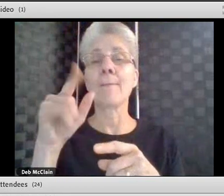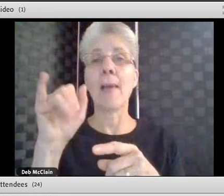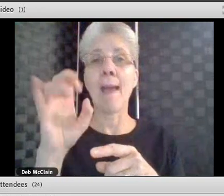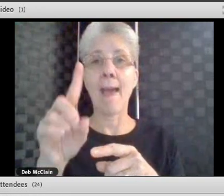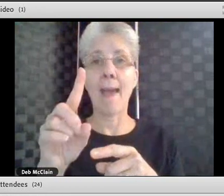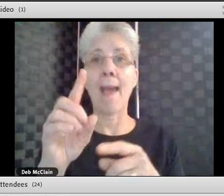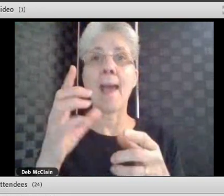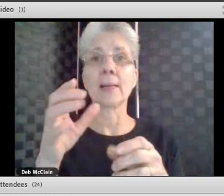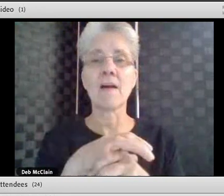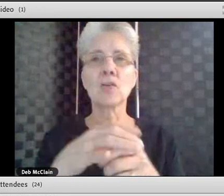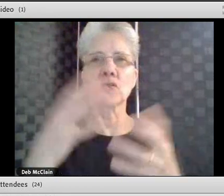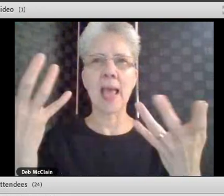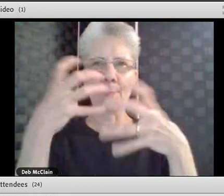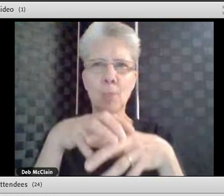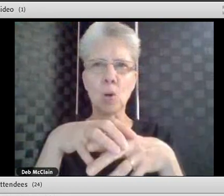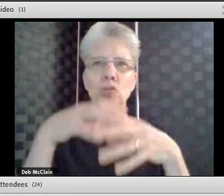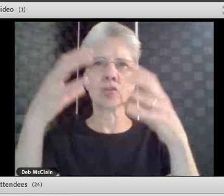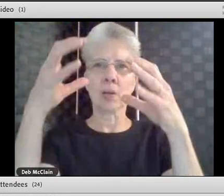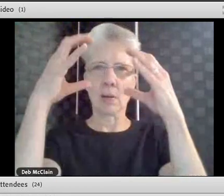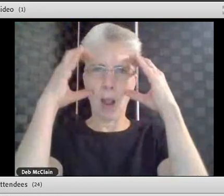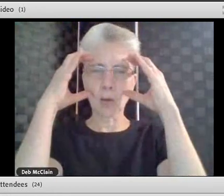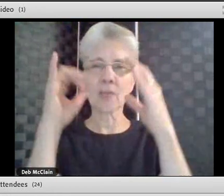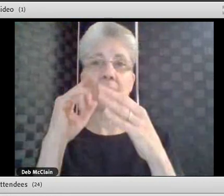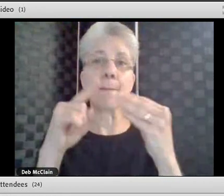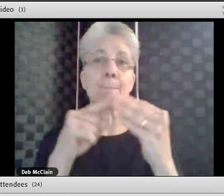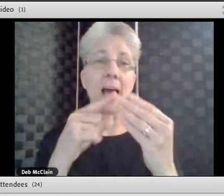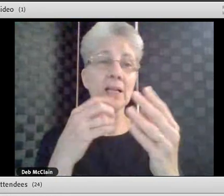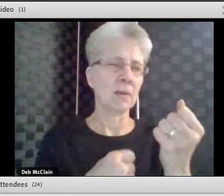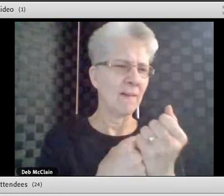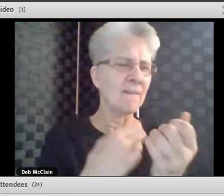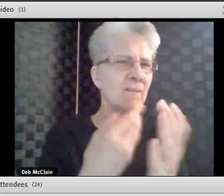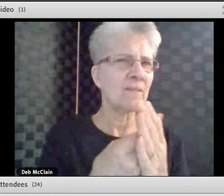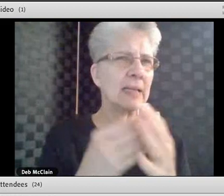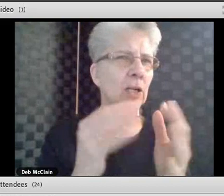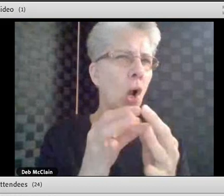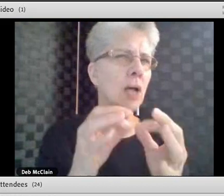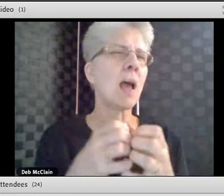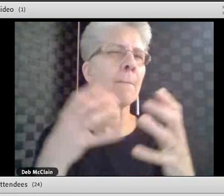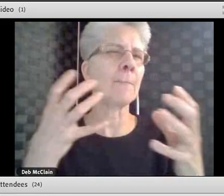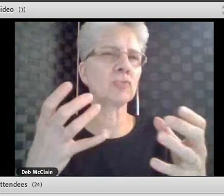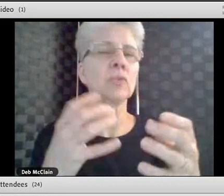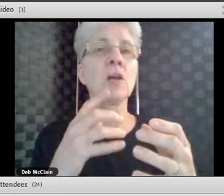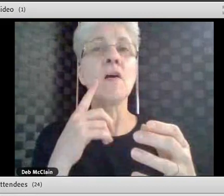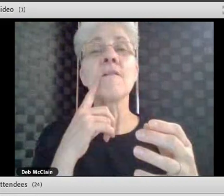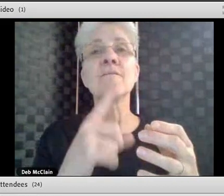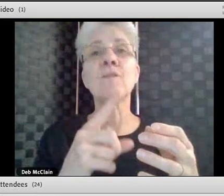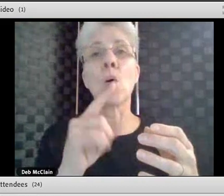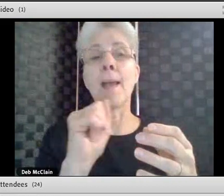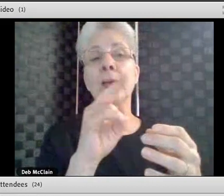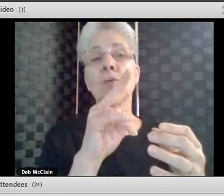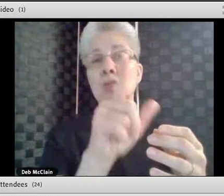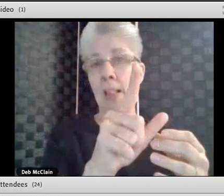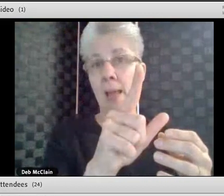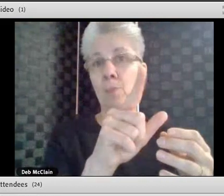also iPad covers, and also MERGE goggles, so think about, you know, in terms of funding, what this is going to cost.